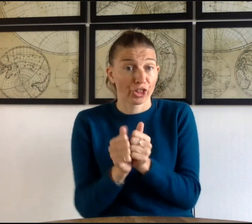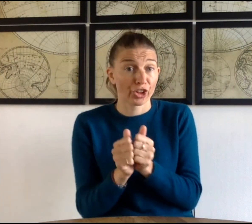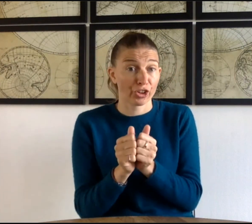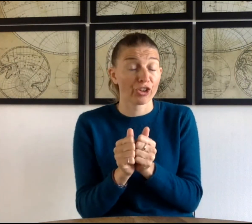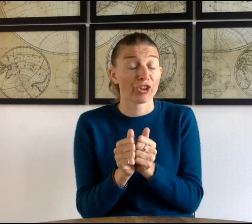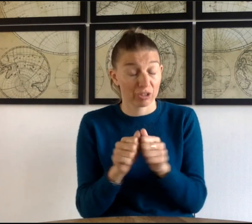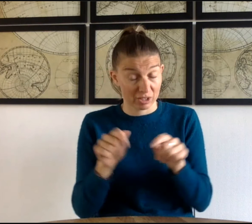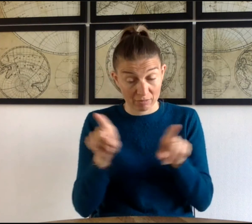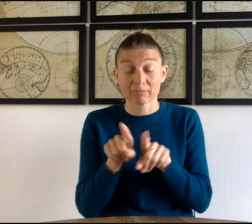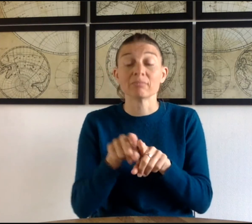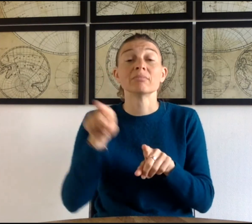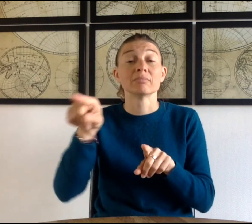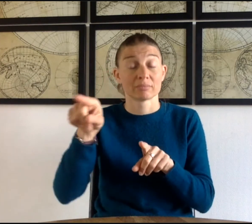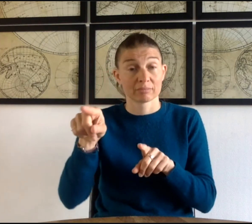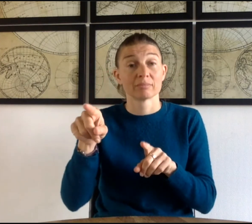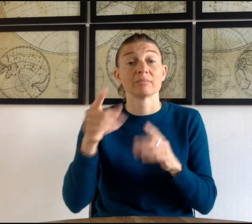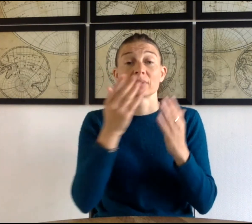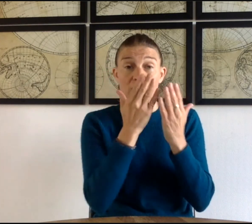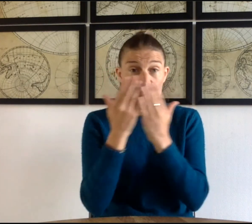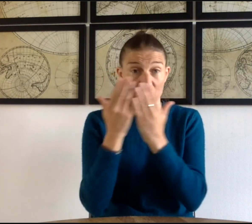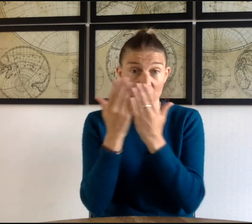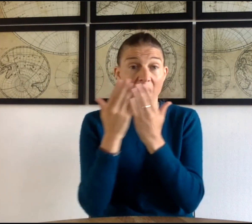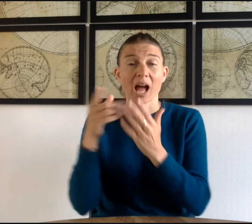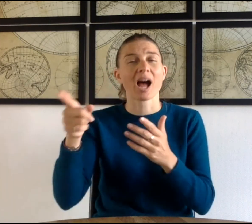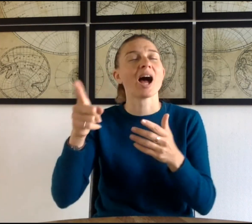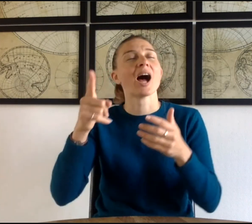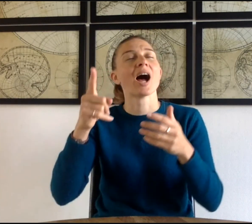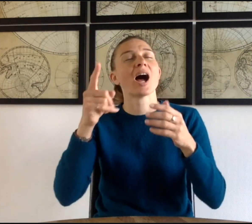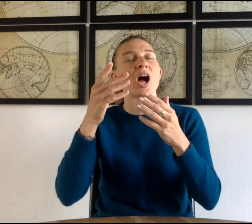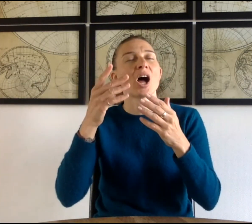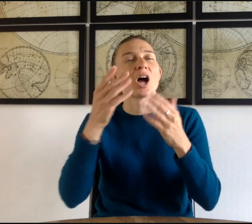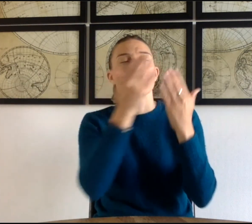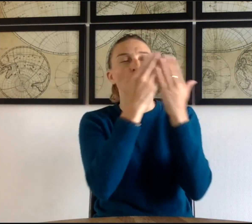in the student association, he was part of.